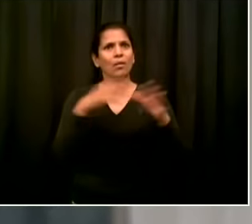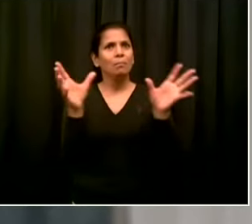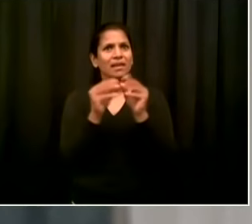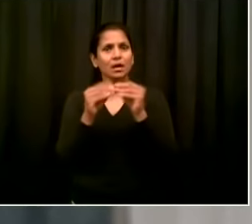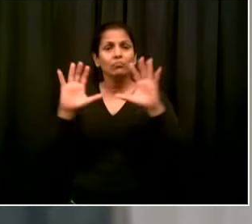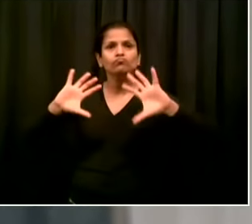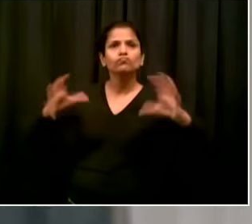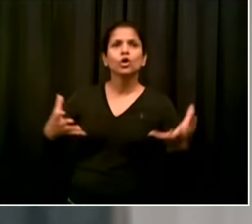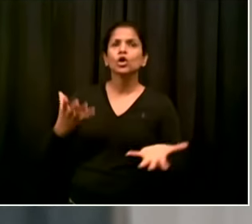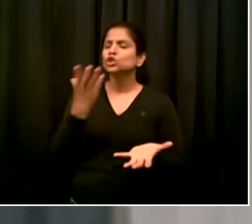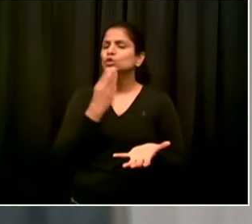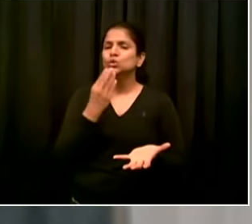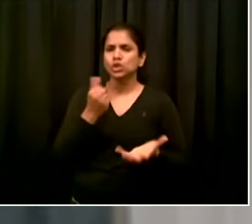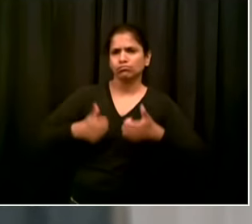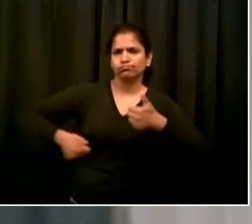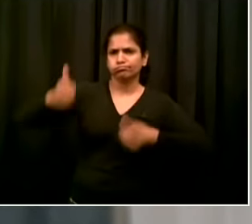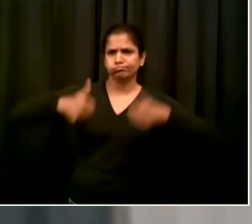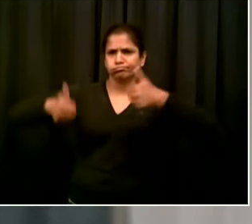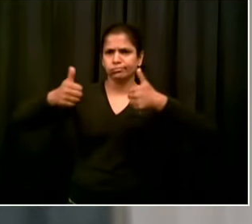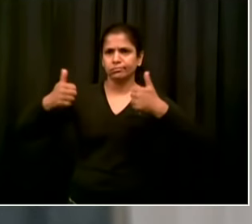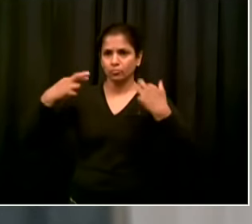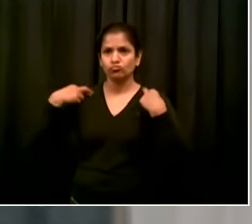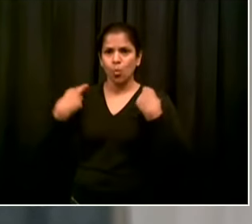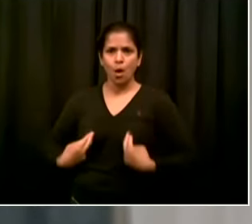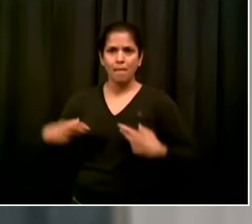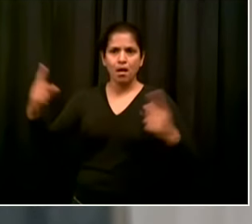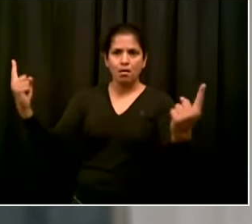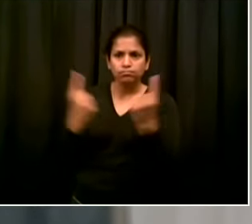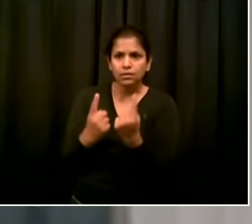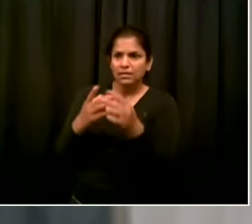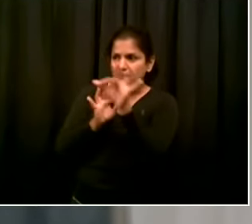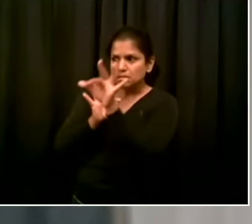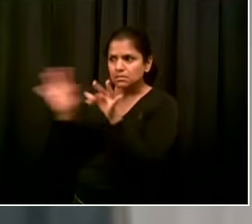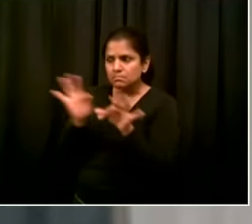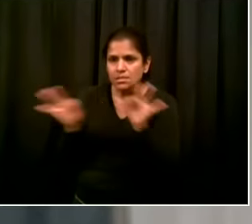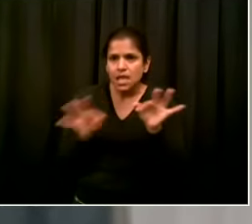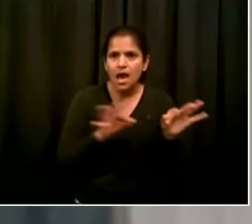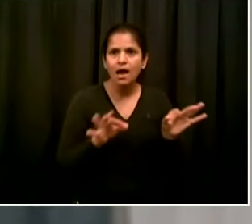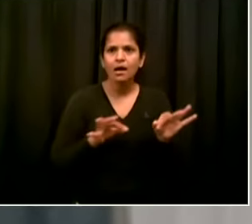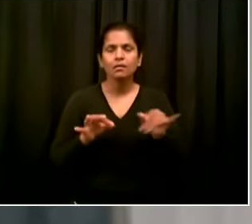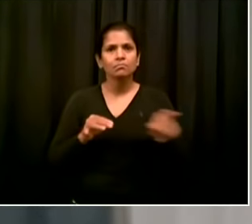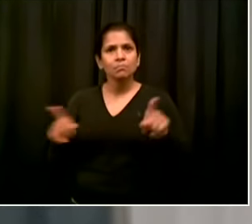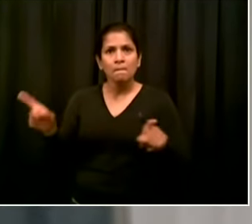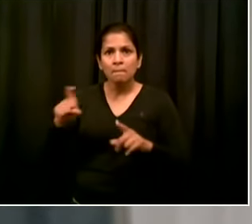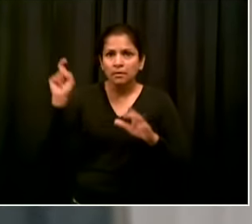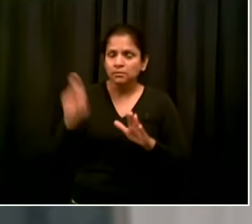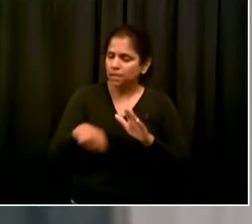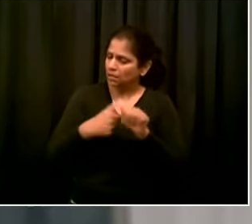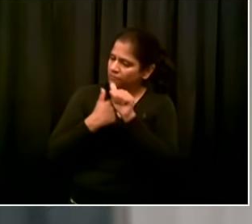ALCCITMAIO NHAS HAPPENED WITH THE COMMUNITY AND WHAT THE DIALOGUE HAS BEEN LIKE. YOU HAVE BEEN LEADING THAT EFFORT AND YOU